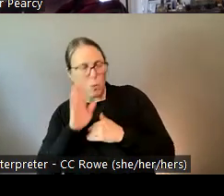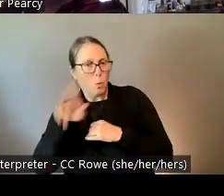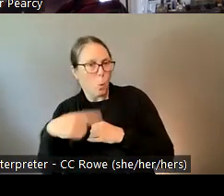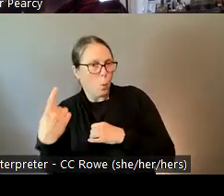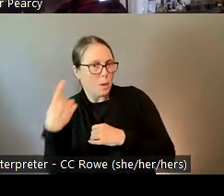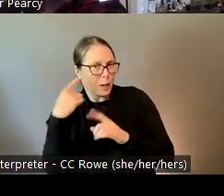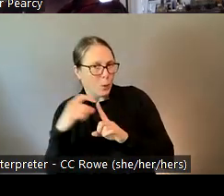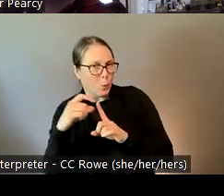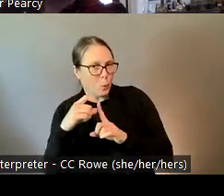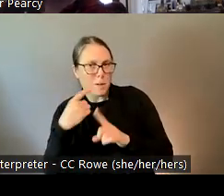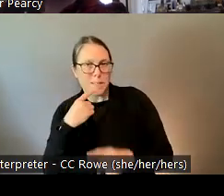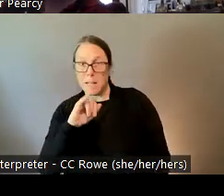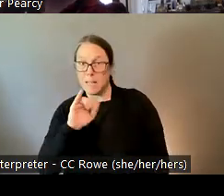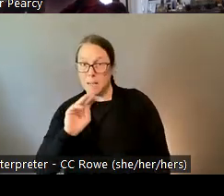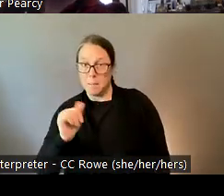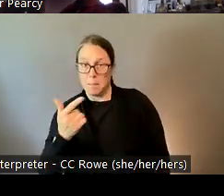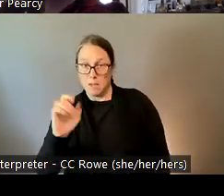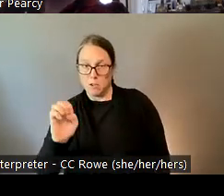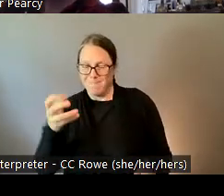The only way to make these types of PDFs accessible